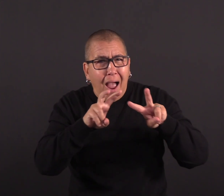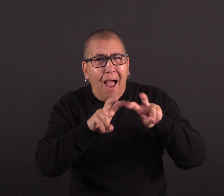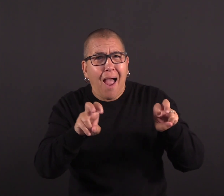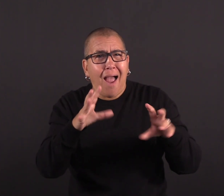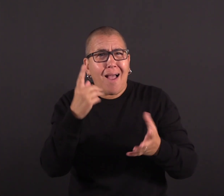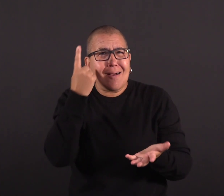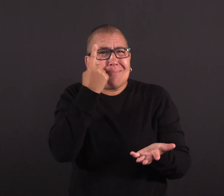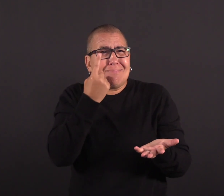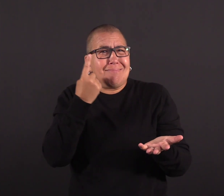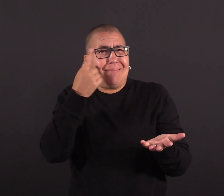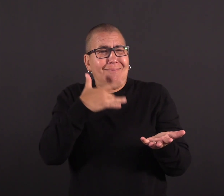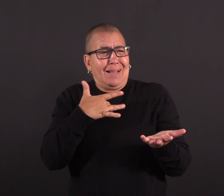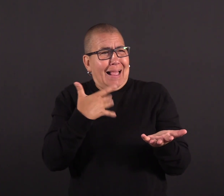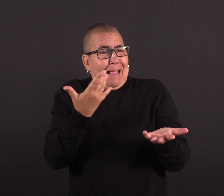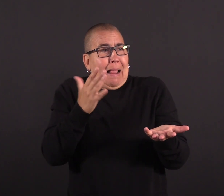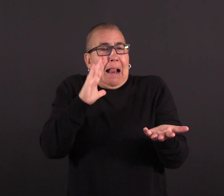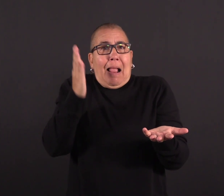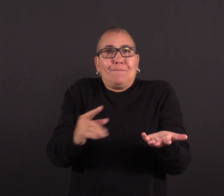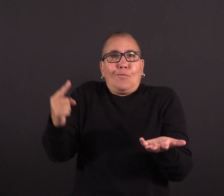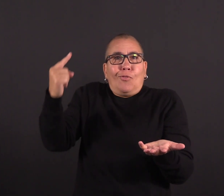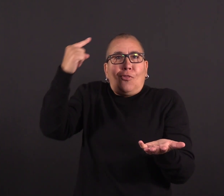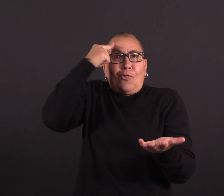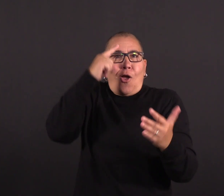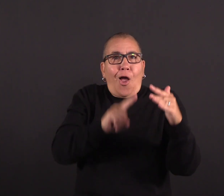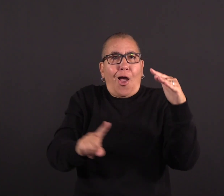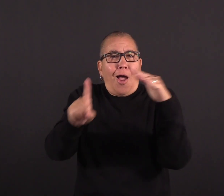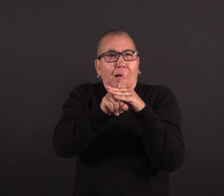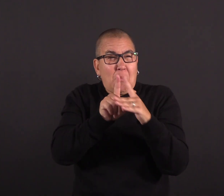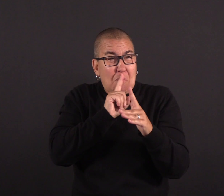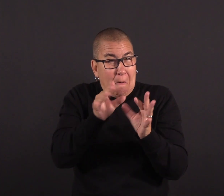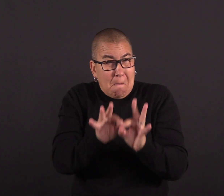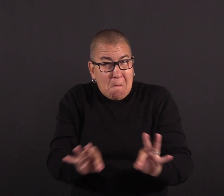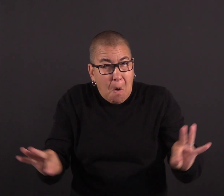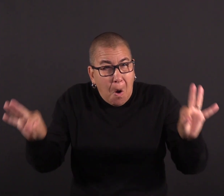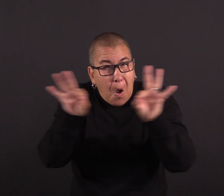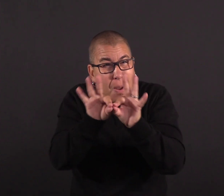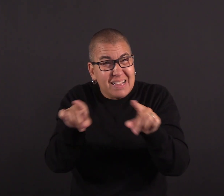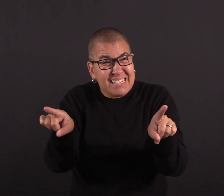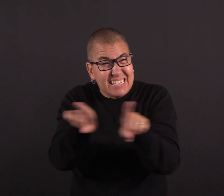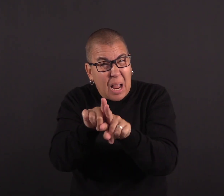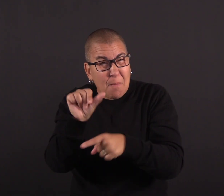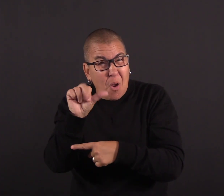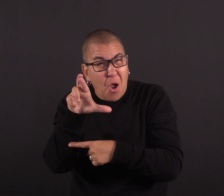of the injection would make a difference, Schaffner added.